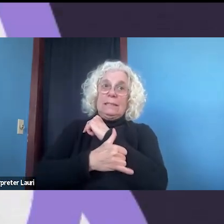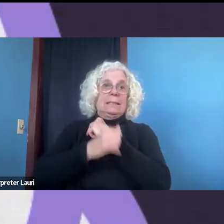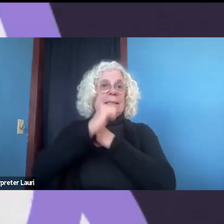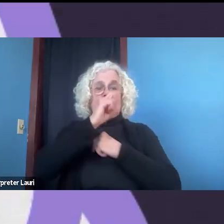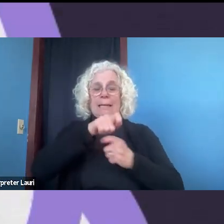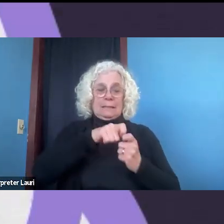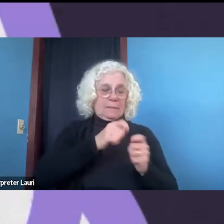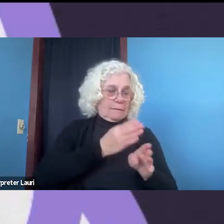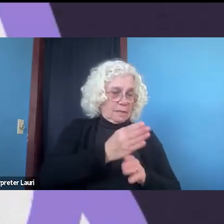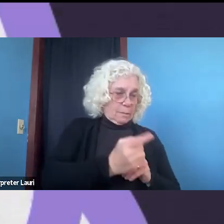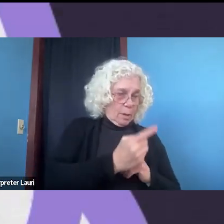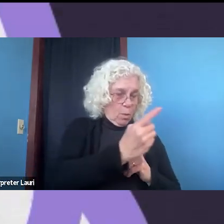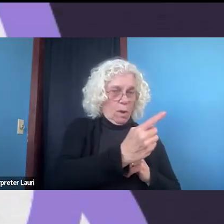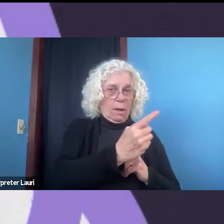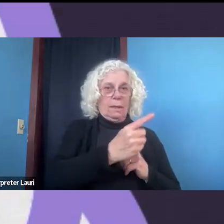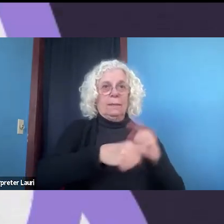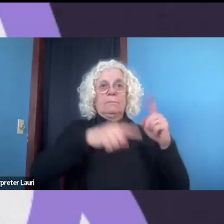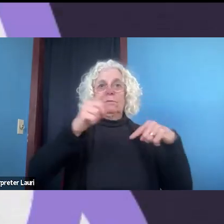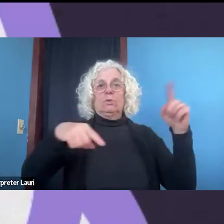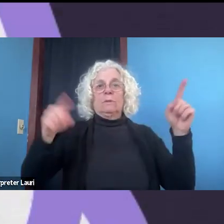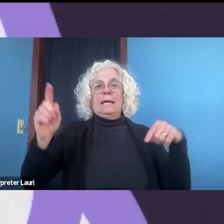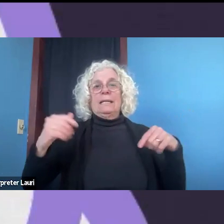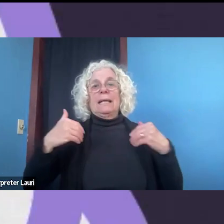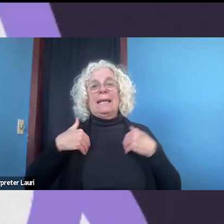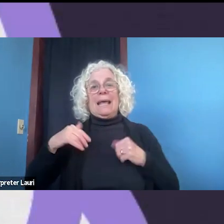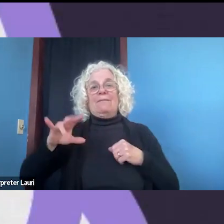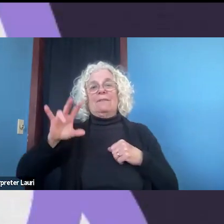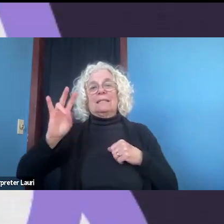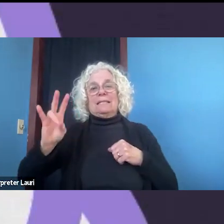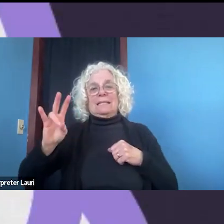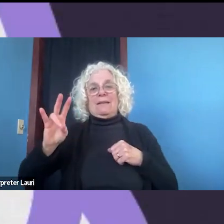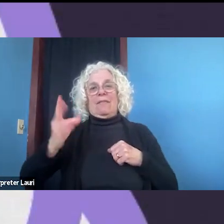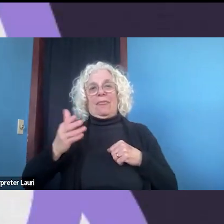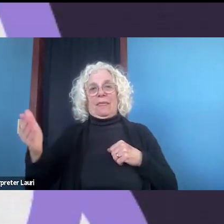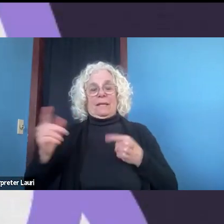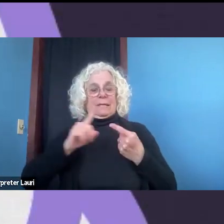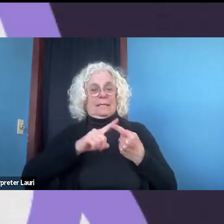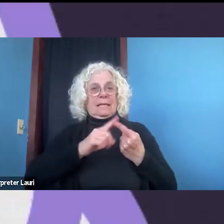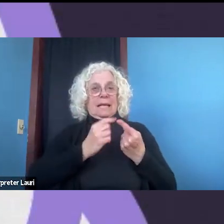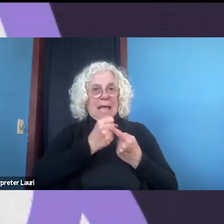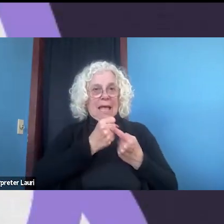and engaging in a combination of seven things for their community. Advocacy and policy, funding